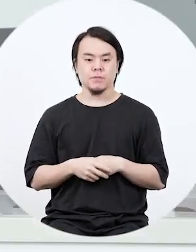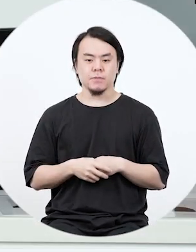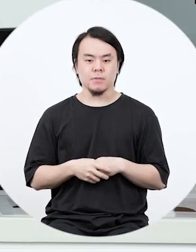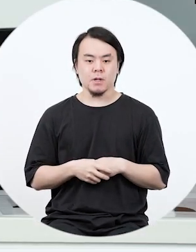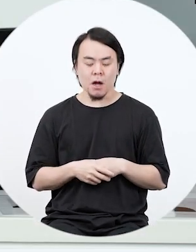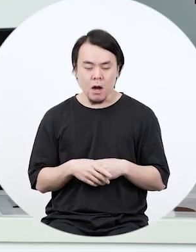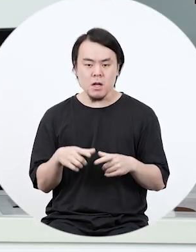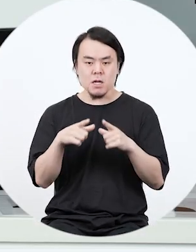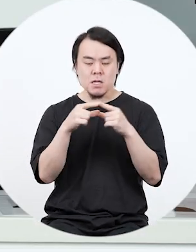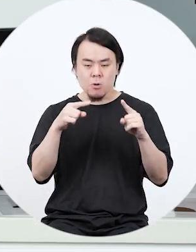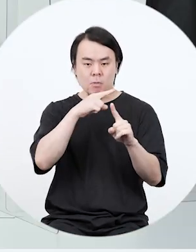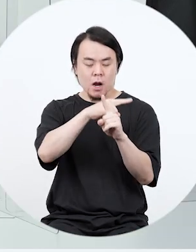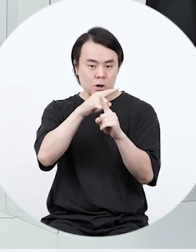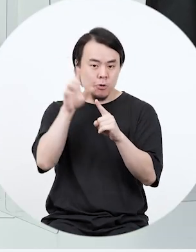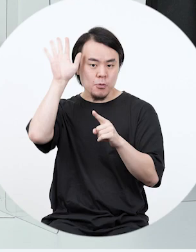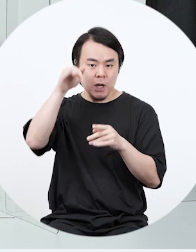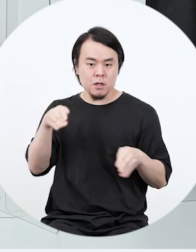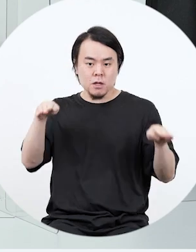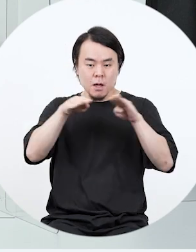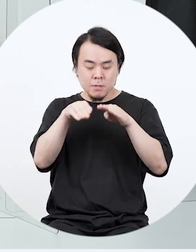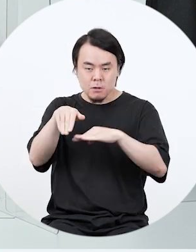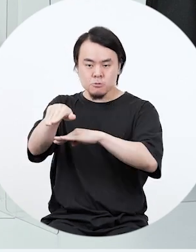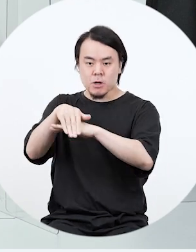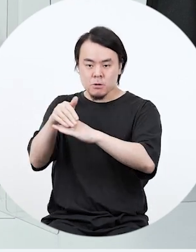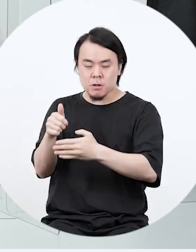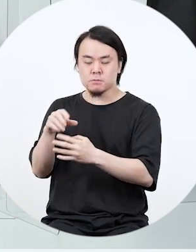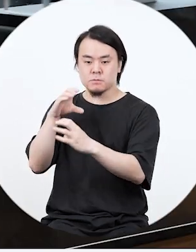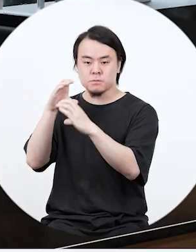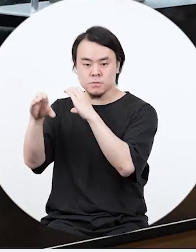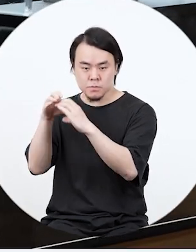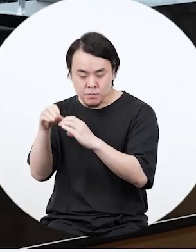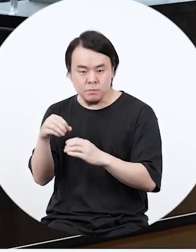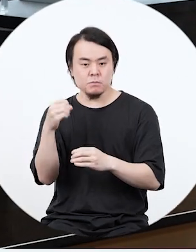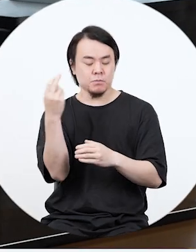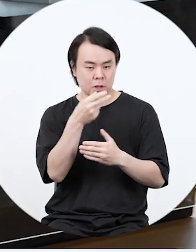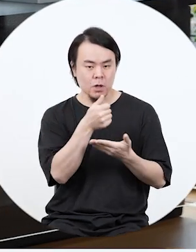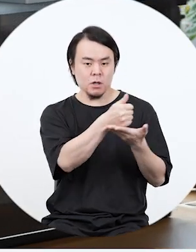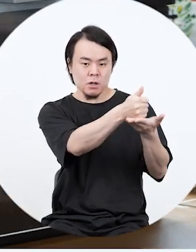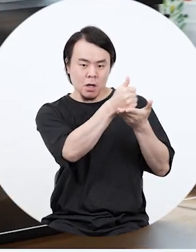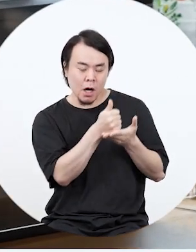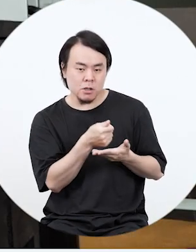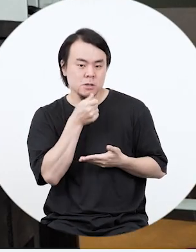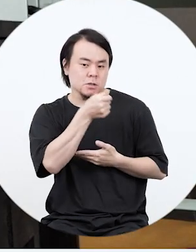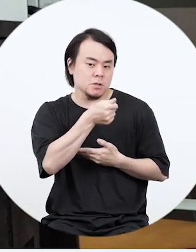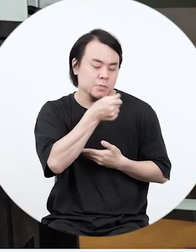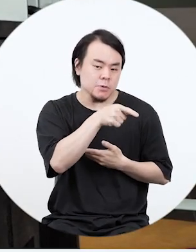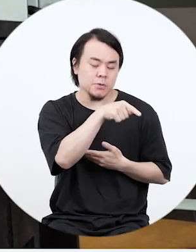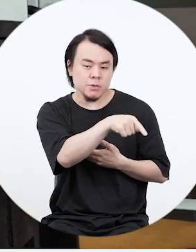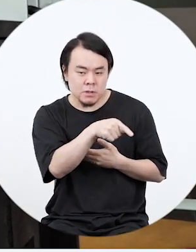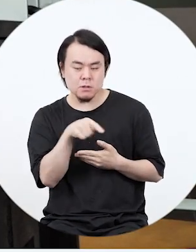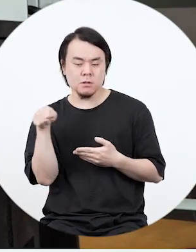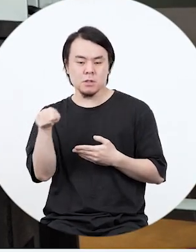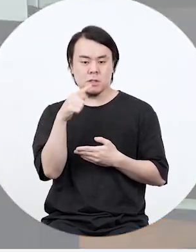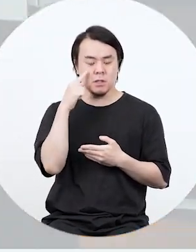We have conducted empirical usage tests at receptions in a science museum (Miraikan, Japan).